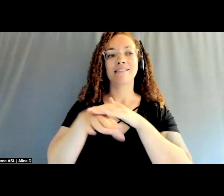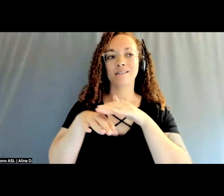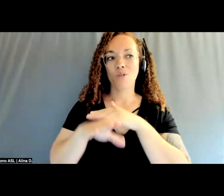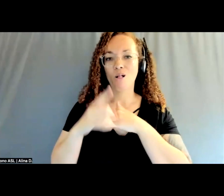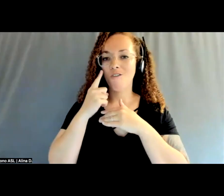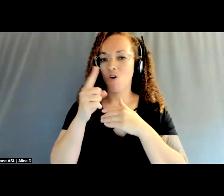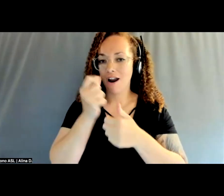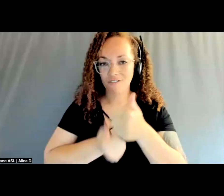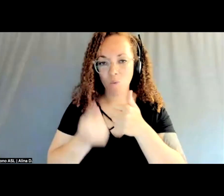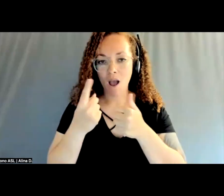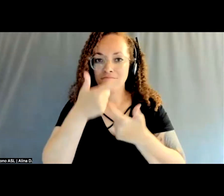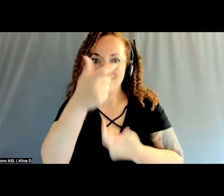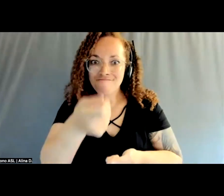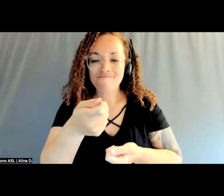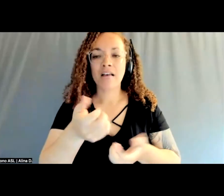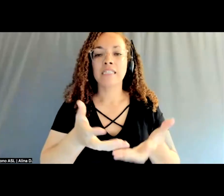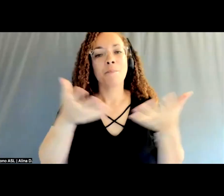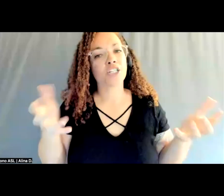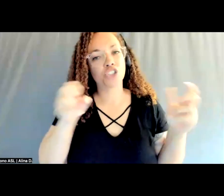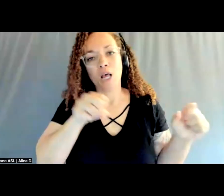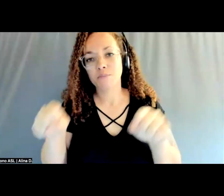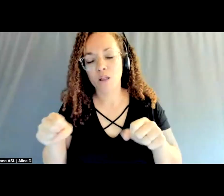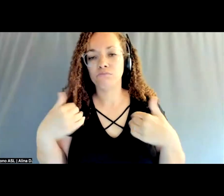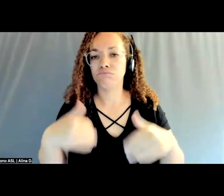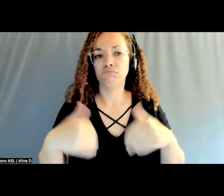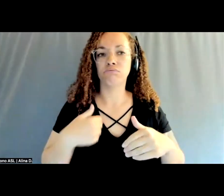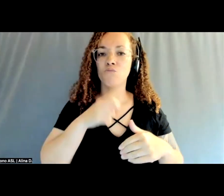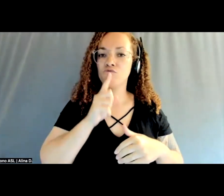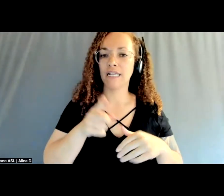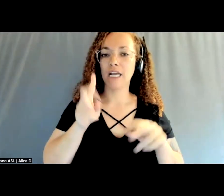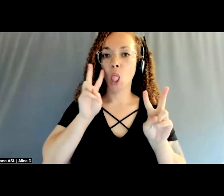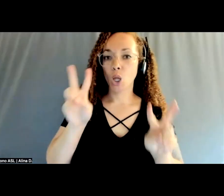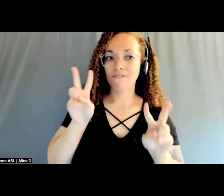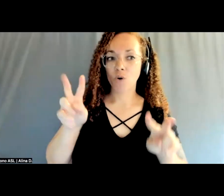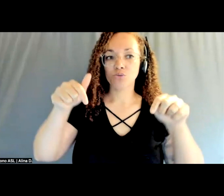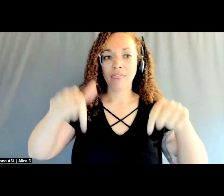who's interested as possible. And I'm really looking forward to this conversation with Destiny